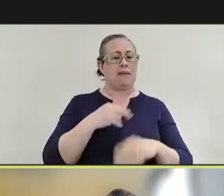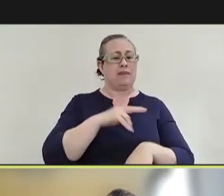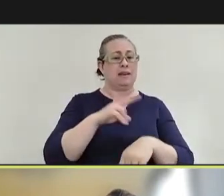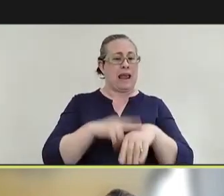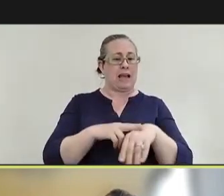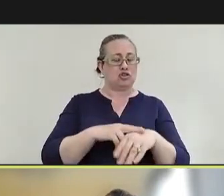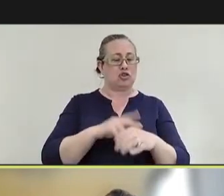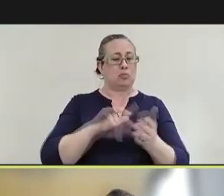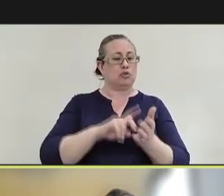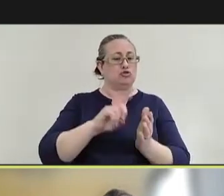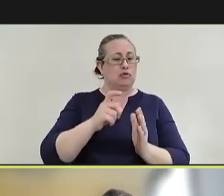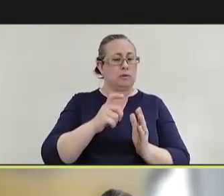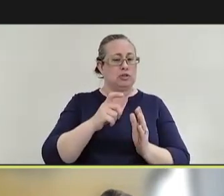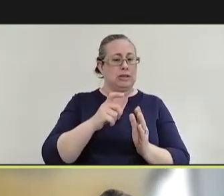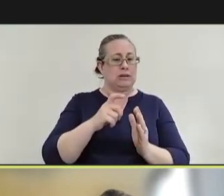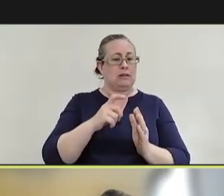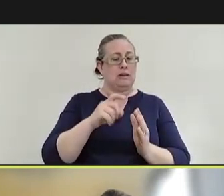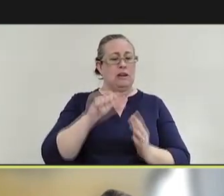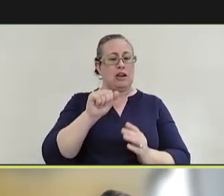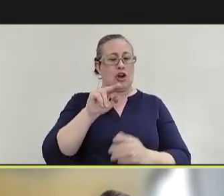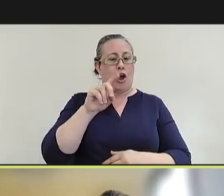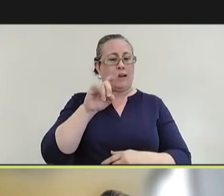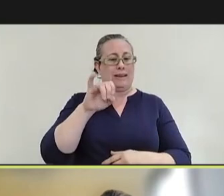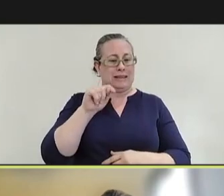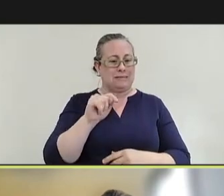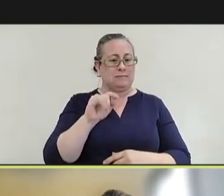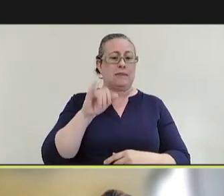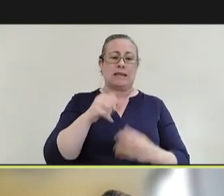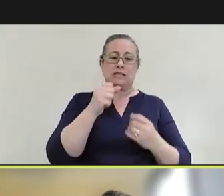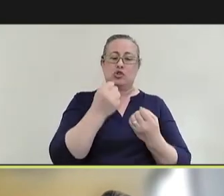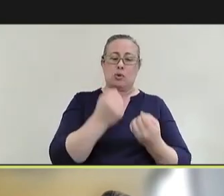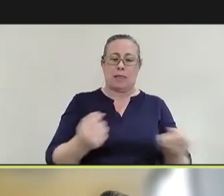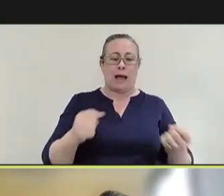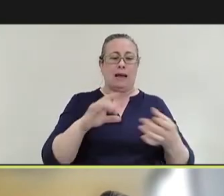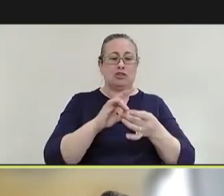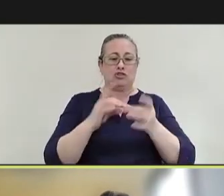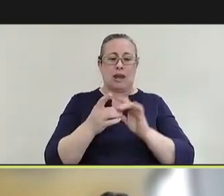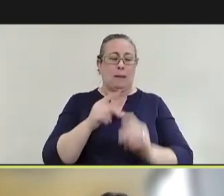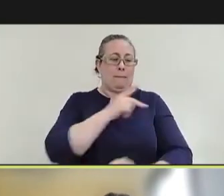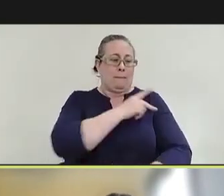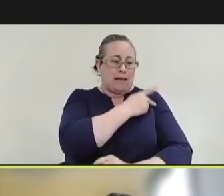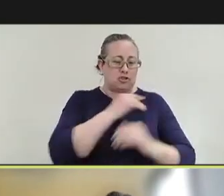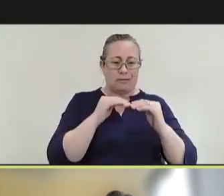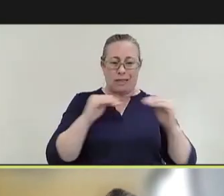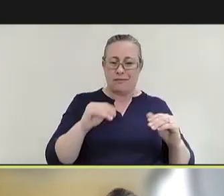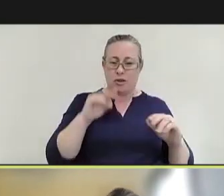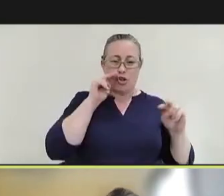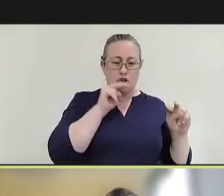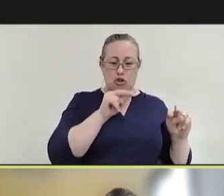which is a supply chain patient level, but looks at the sellout data from pharmacies. So,